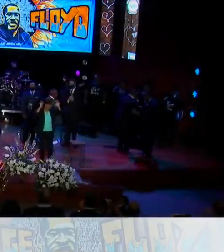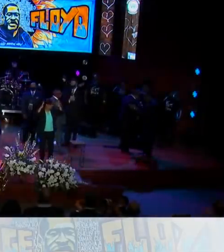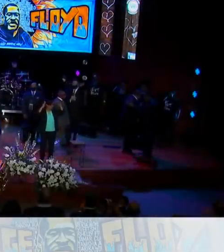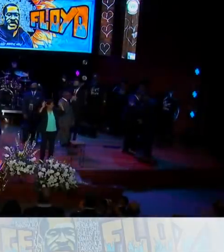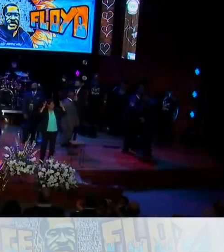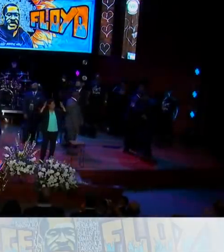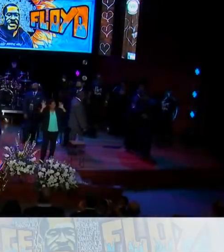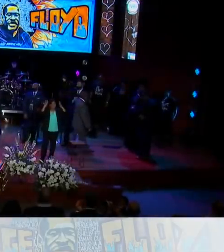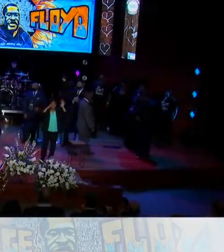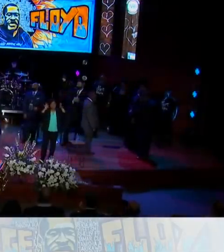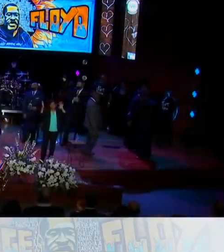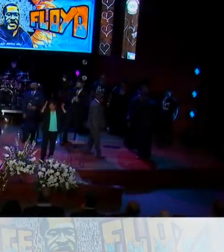EVERY PRAISE TO OUR GOD. TO OUR GOD.